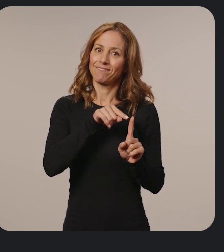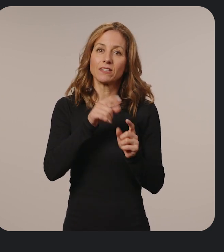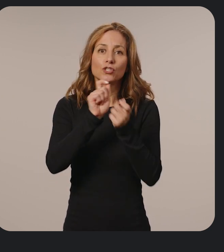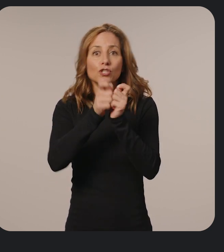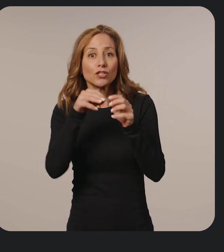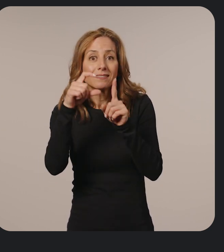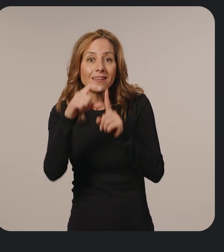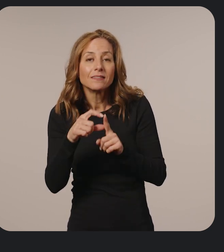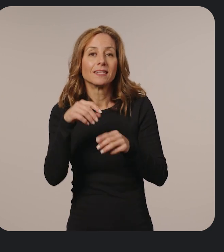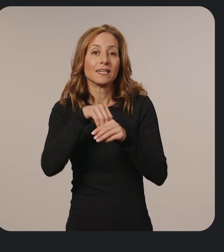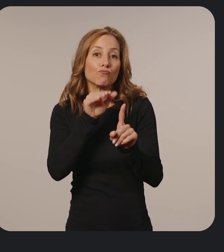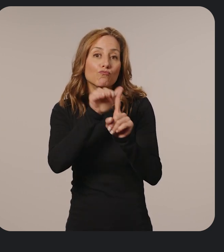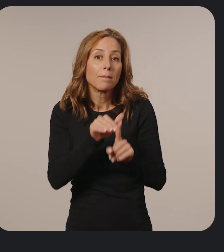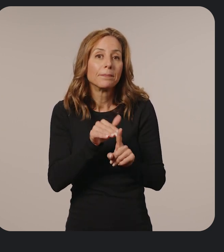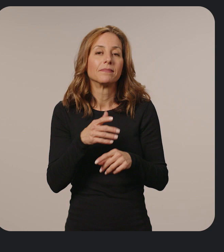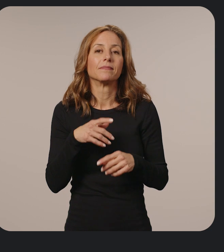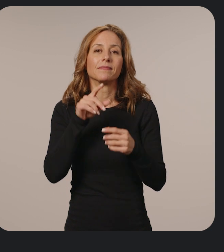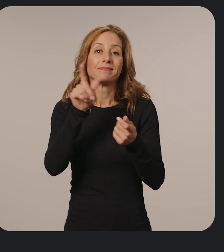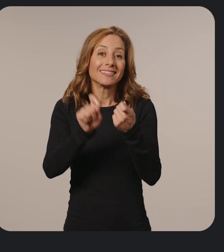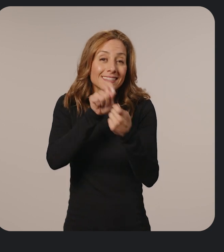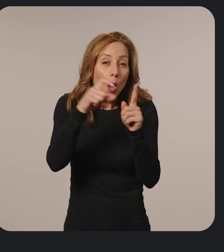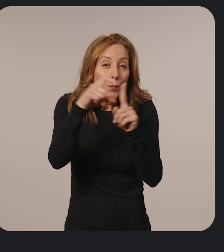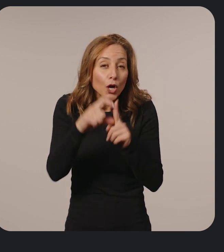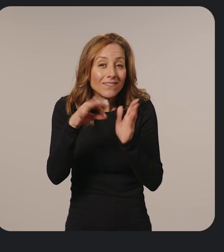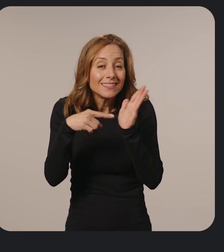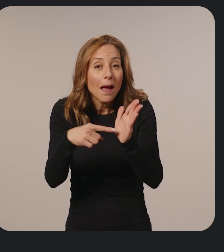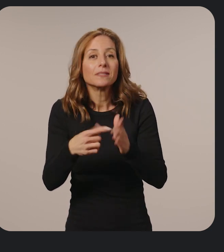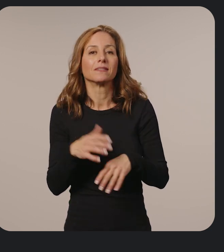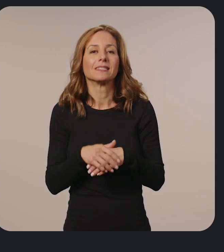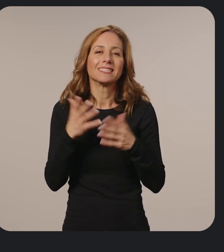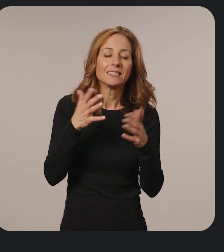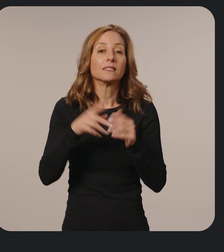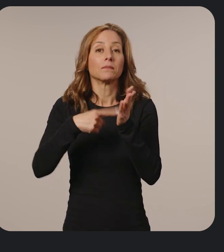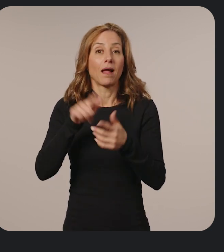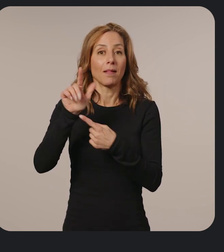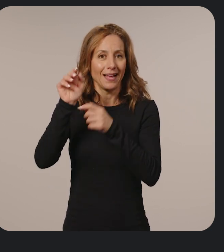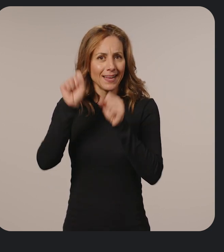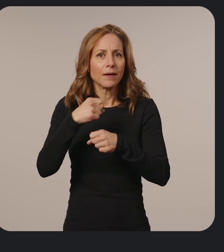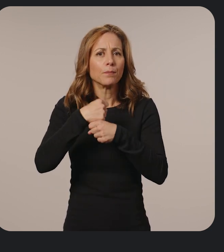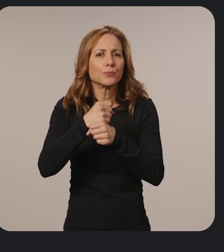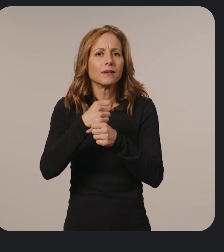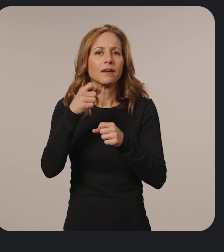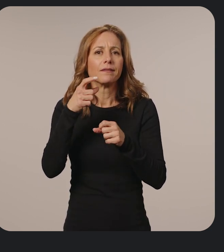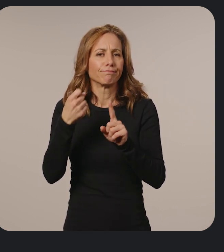in the text in the prompt, including the exact wording of the examples. Plus, LMs can sometimes produce unexpected output, especially